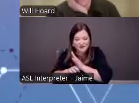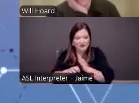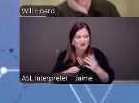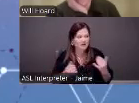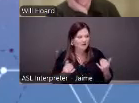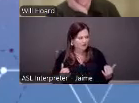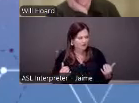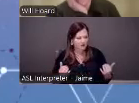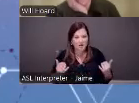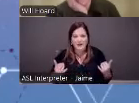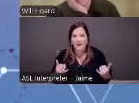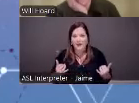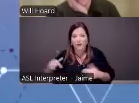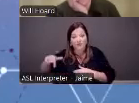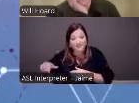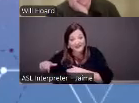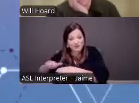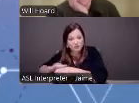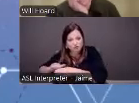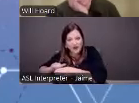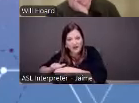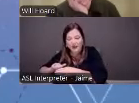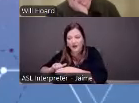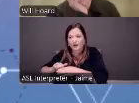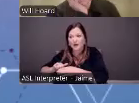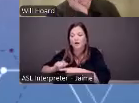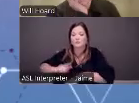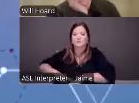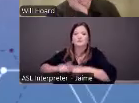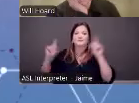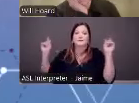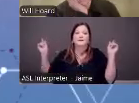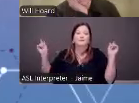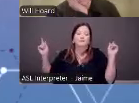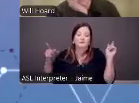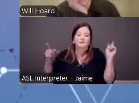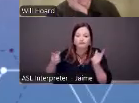in the buy-in you all had and the understanding that you all